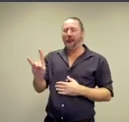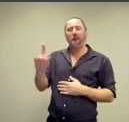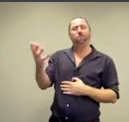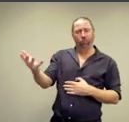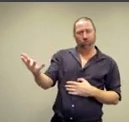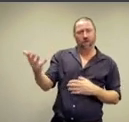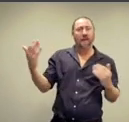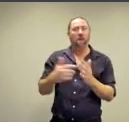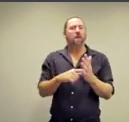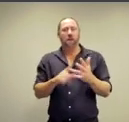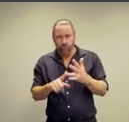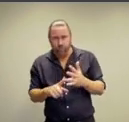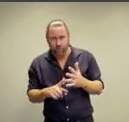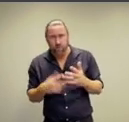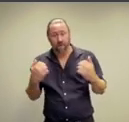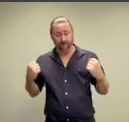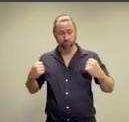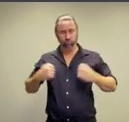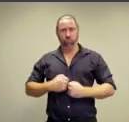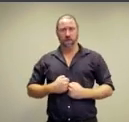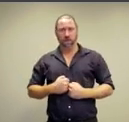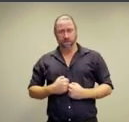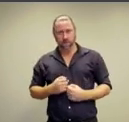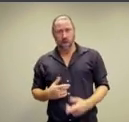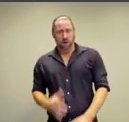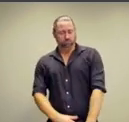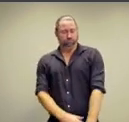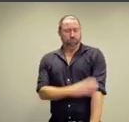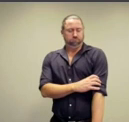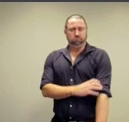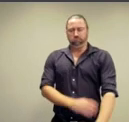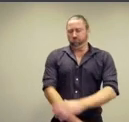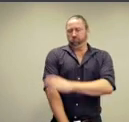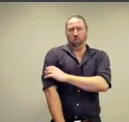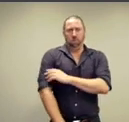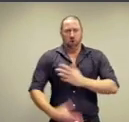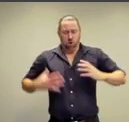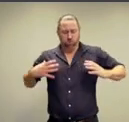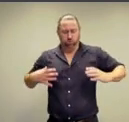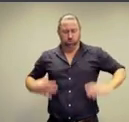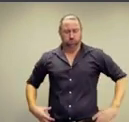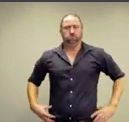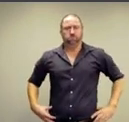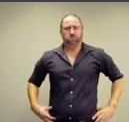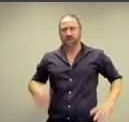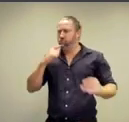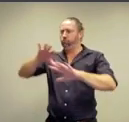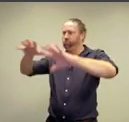compared to the rigid geometric tailoring that the jacket is forced into. You know, we take this very